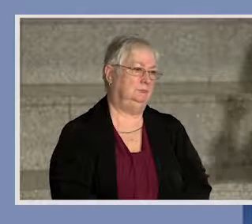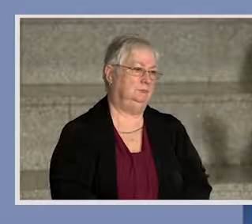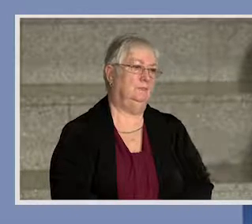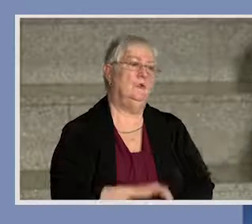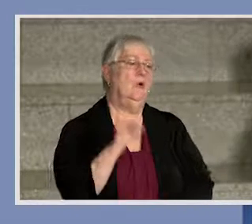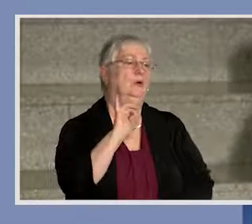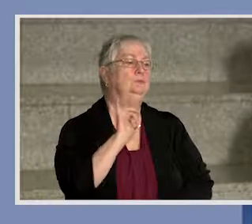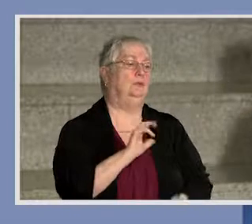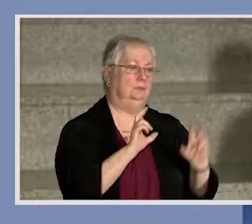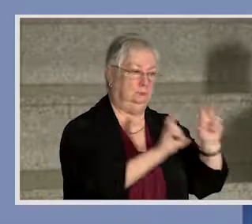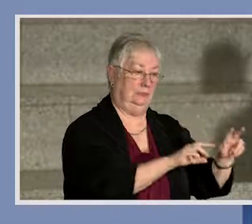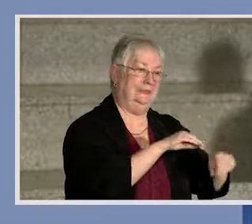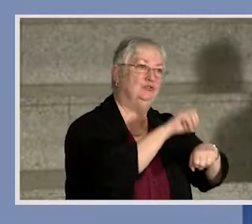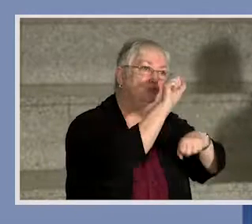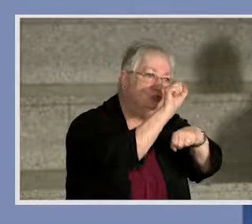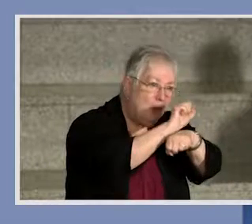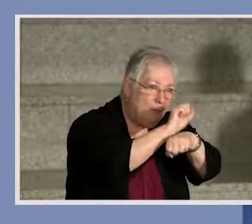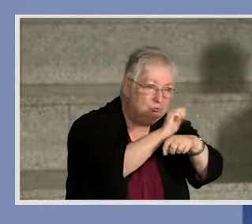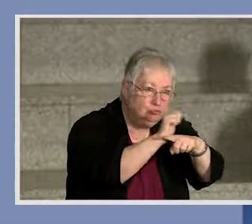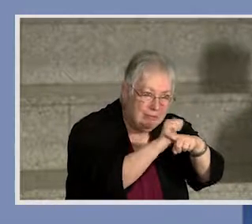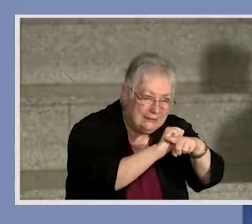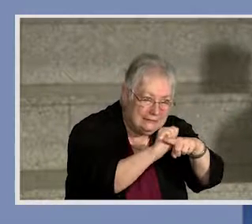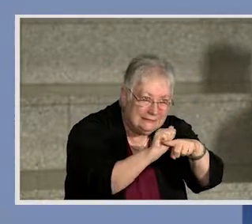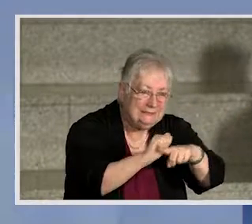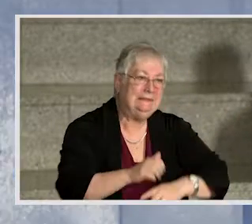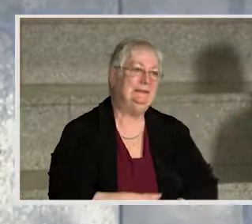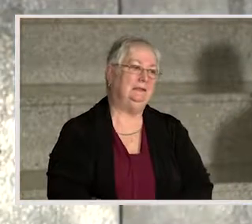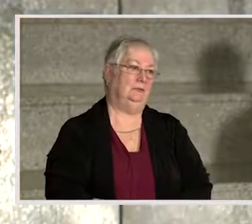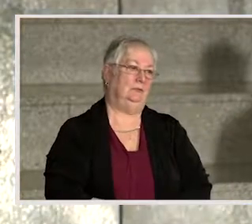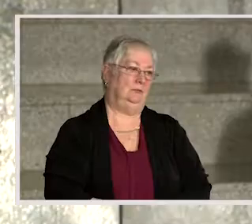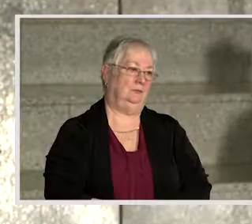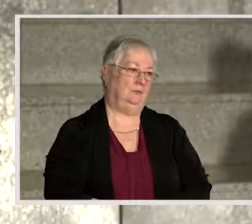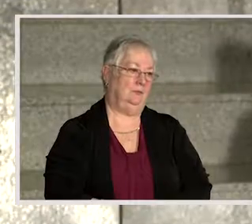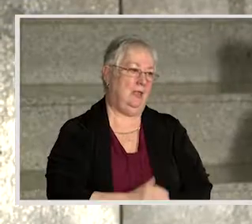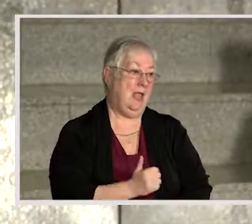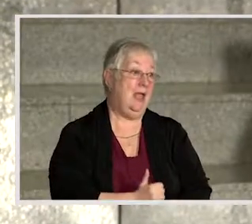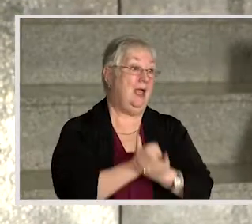HELPING PEOPLE GET BETTER JOBS, AND IT IS PAYING OFF.